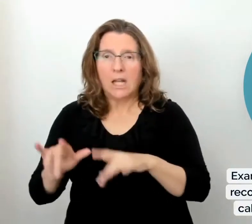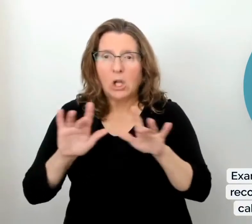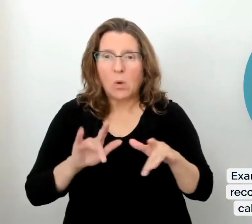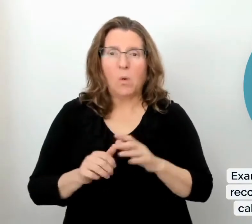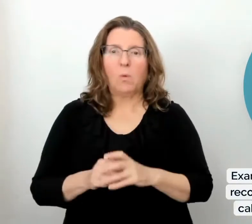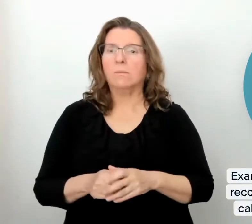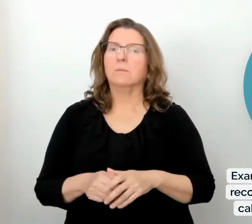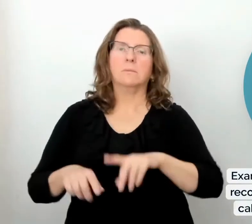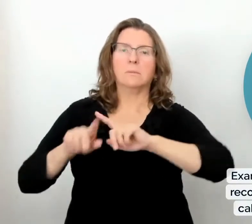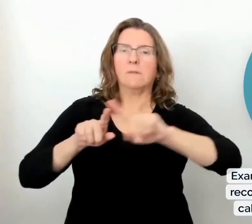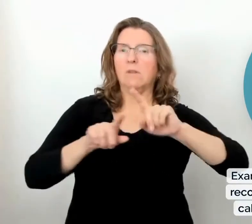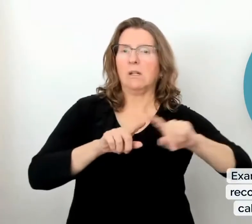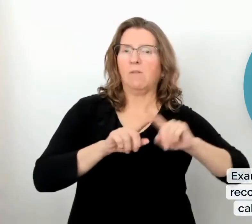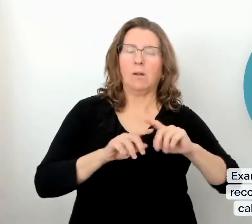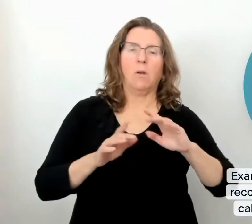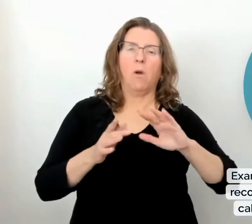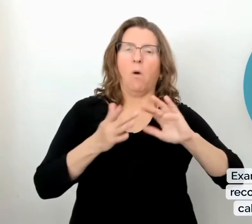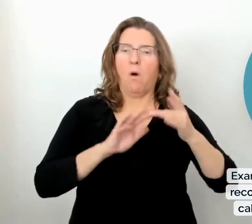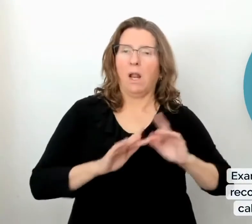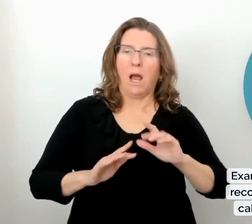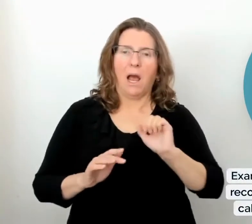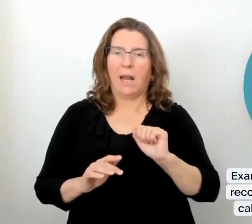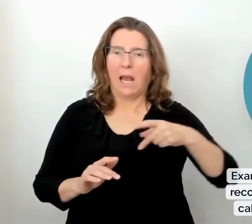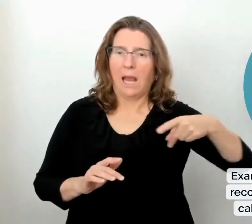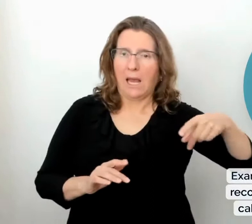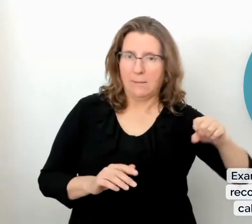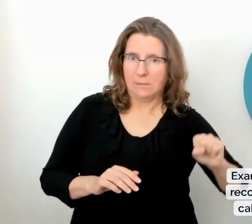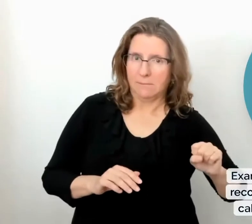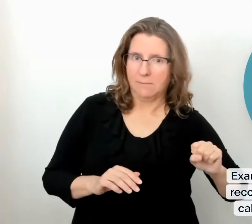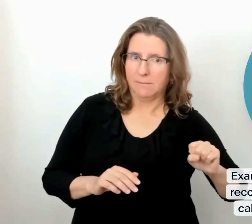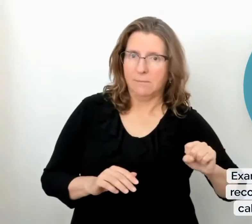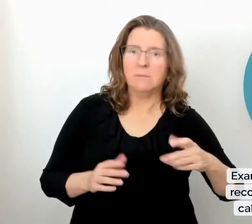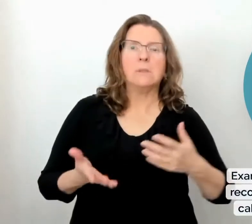video, and any manner of online tools and apps.